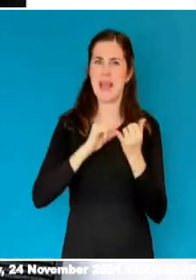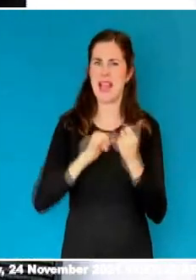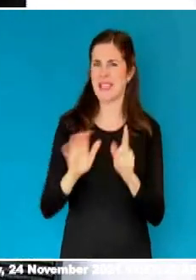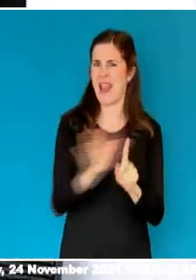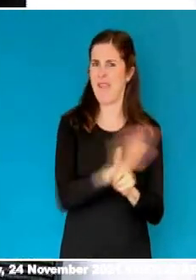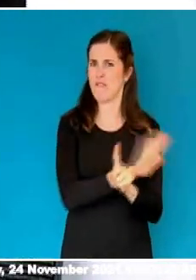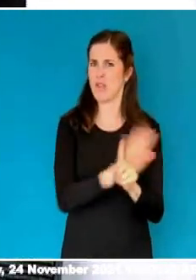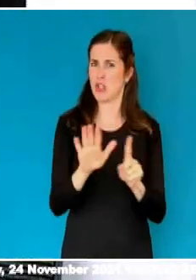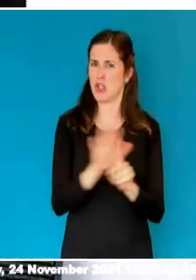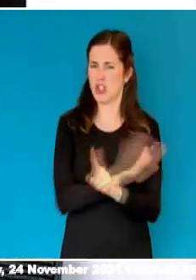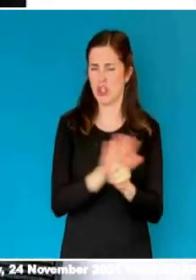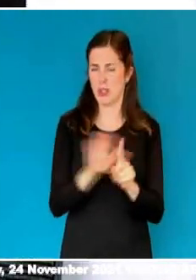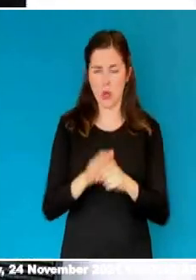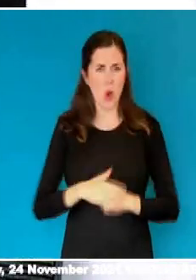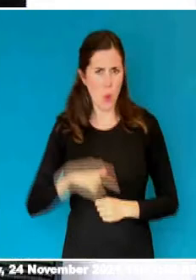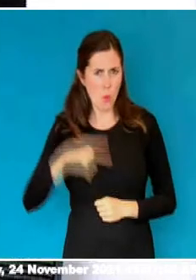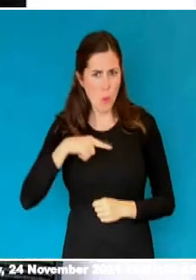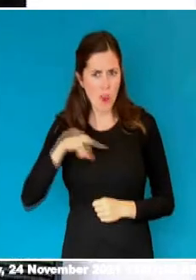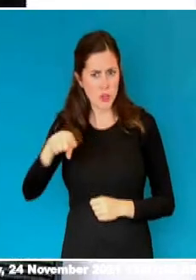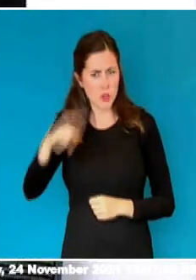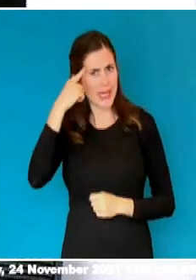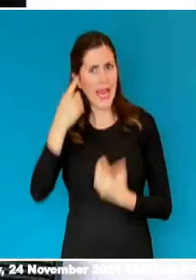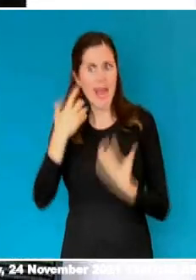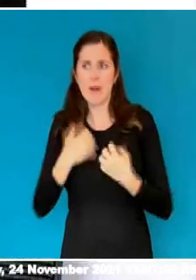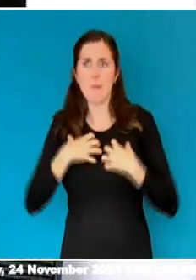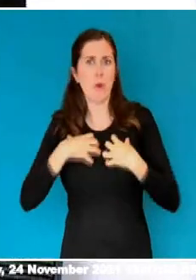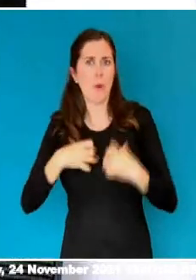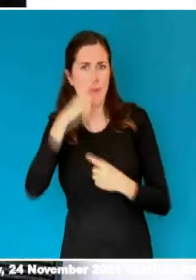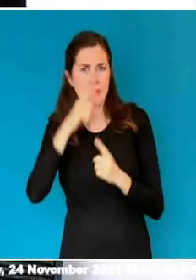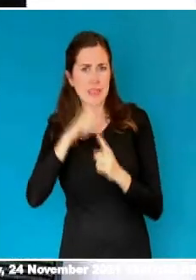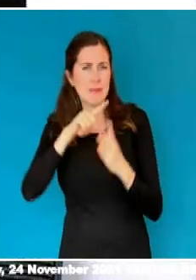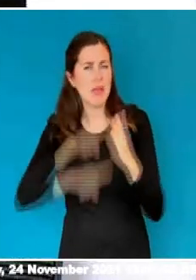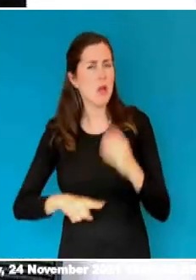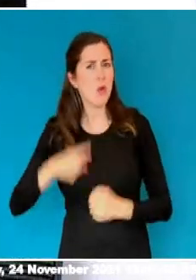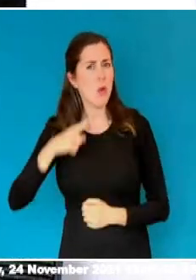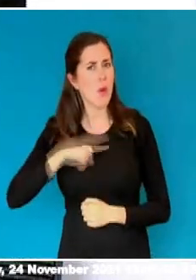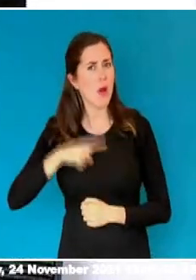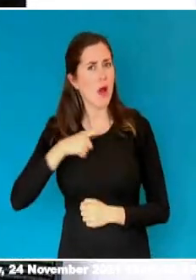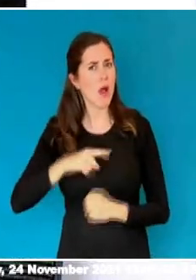Why do you think this is and focusing specifically on today's topic, reasonable